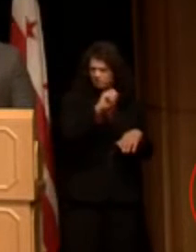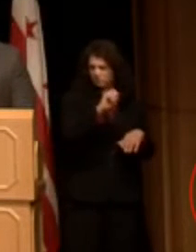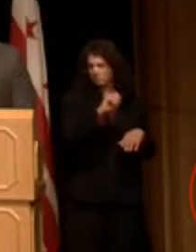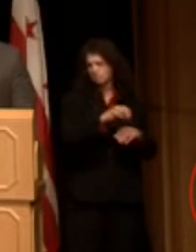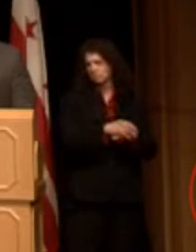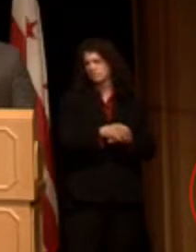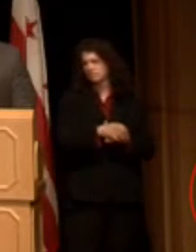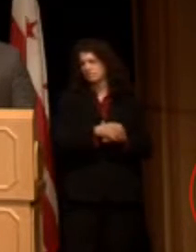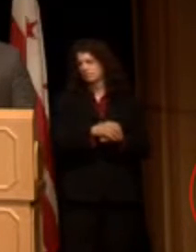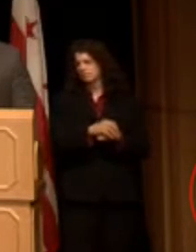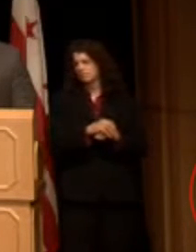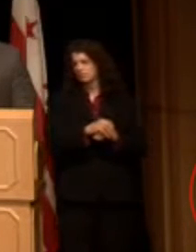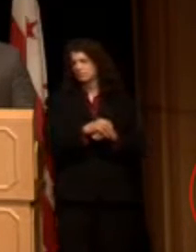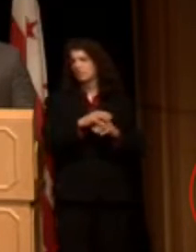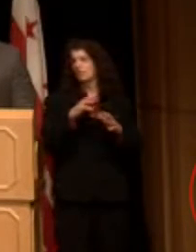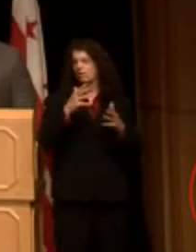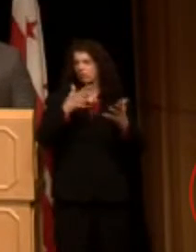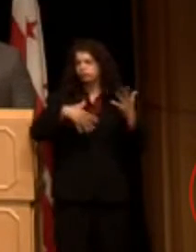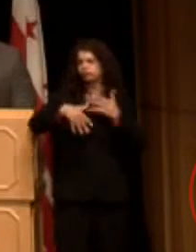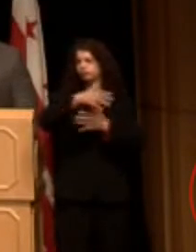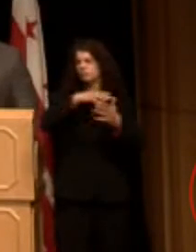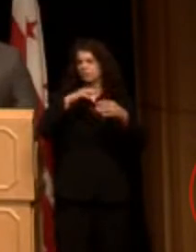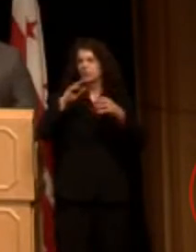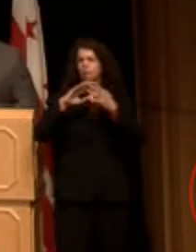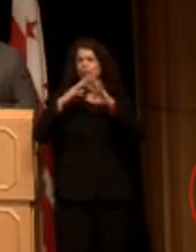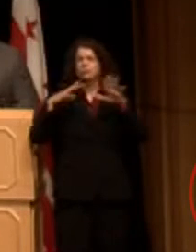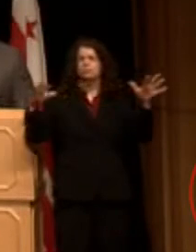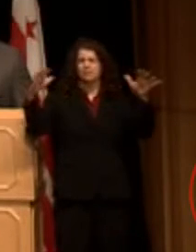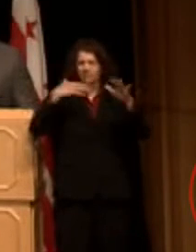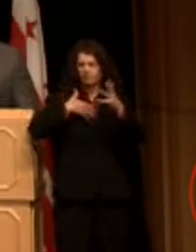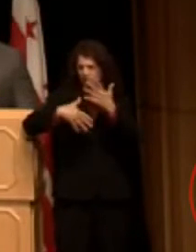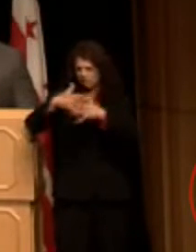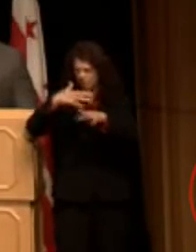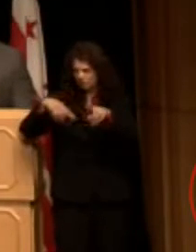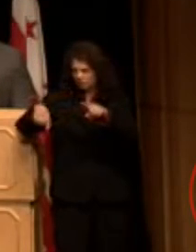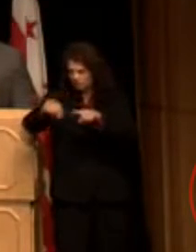ONCE COMPLETED, THE CENTER WILL SERVE AS A WORKING MODEL OF